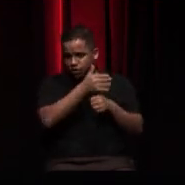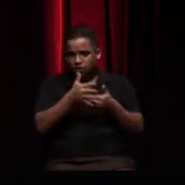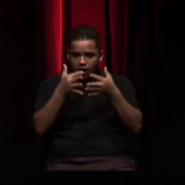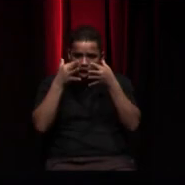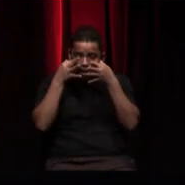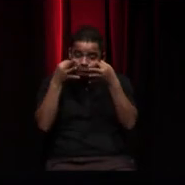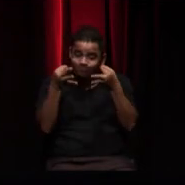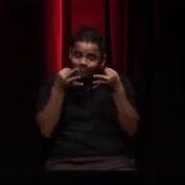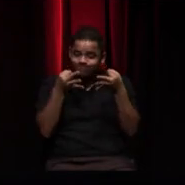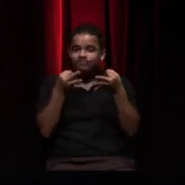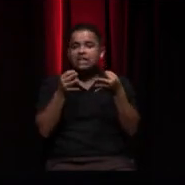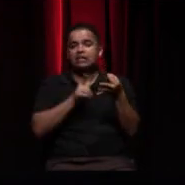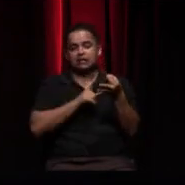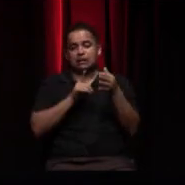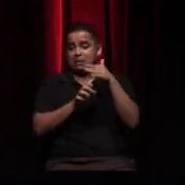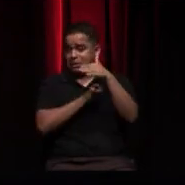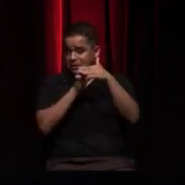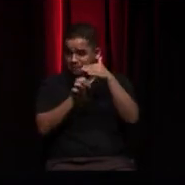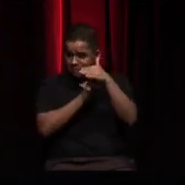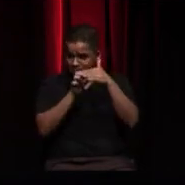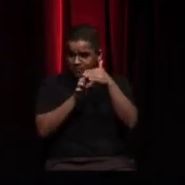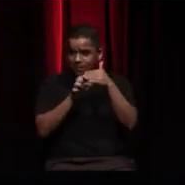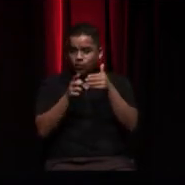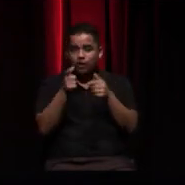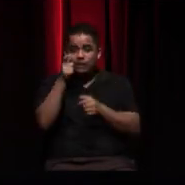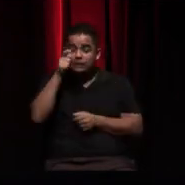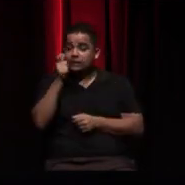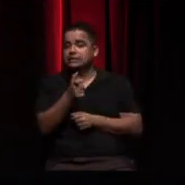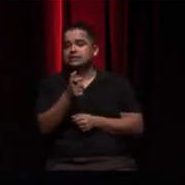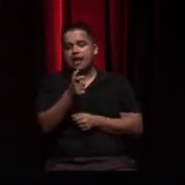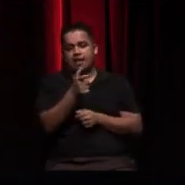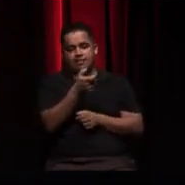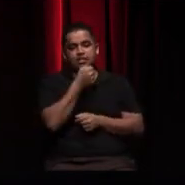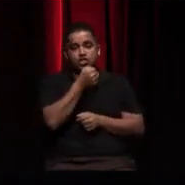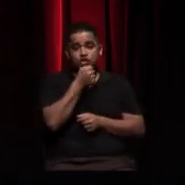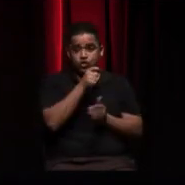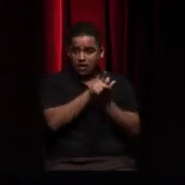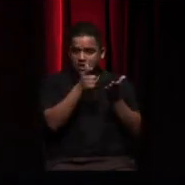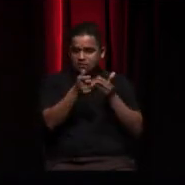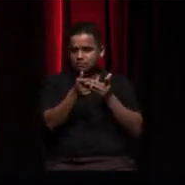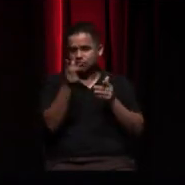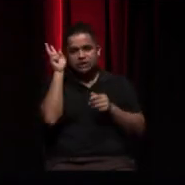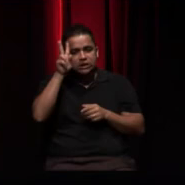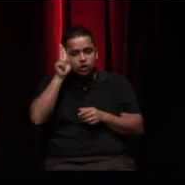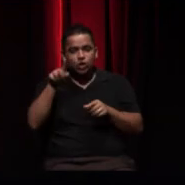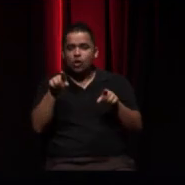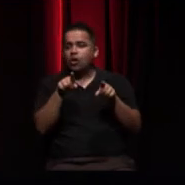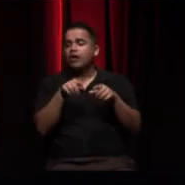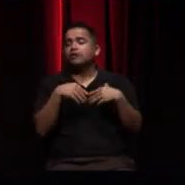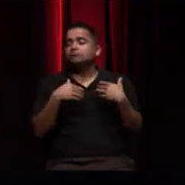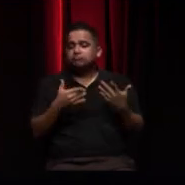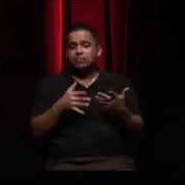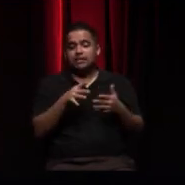those companies most interested in journalism and history, are technology companies